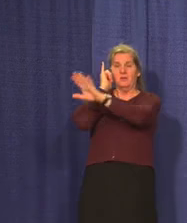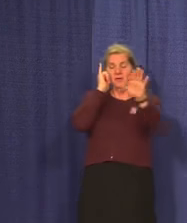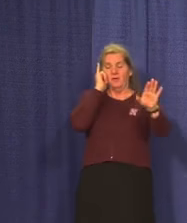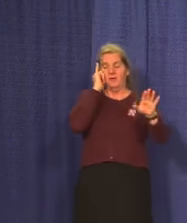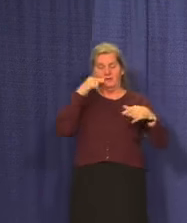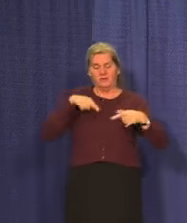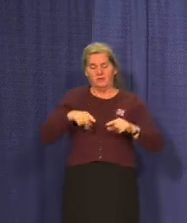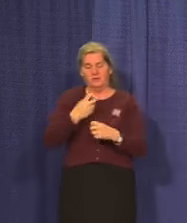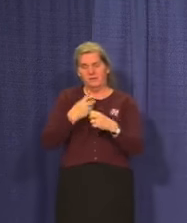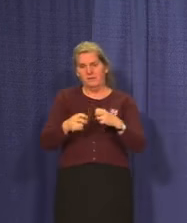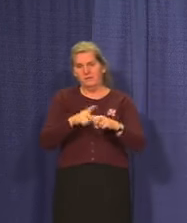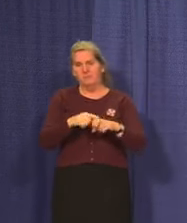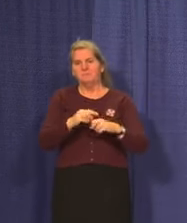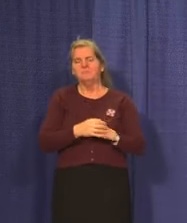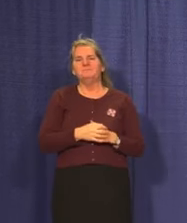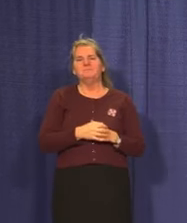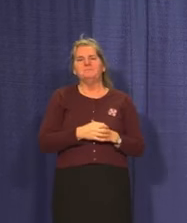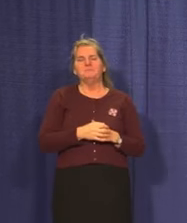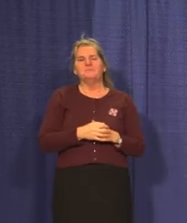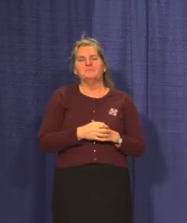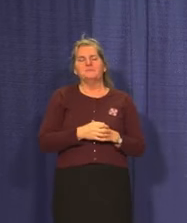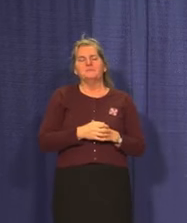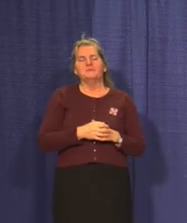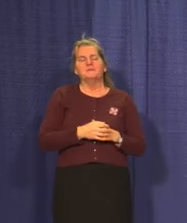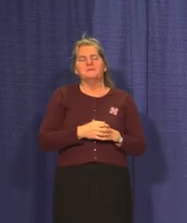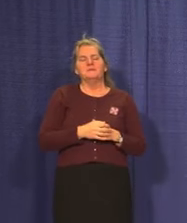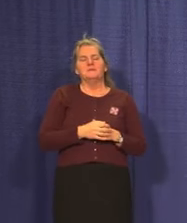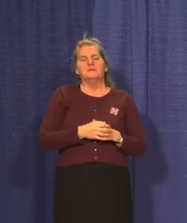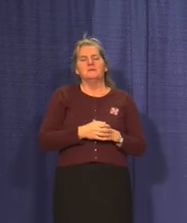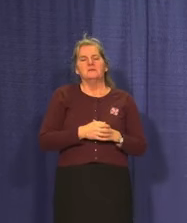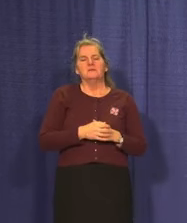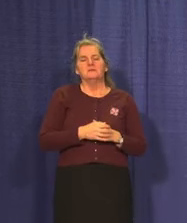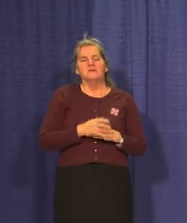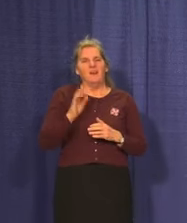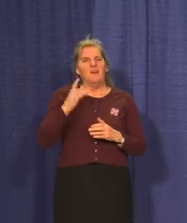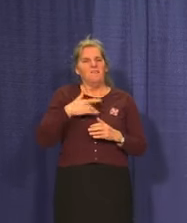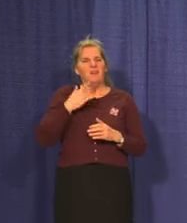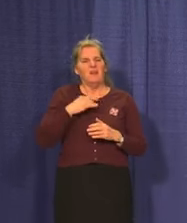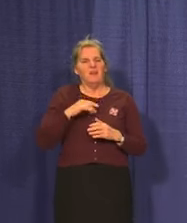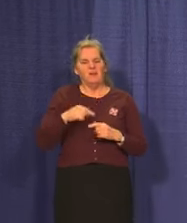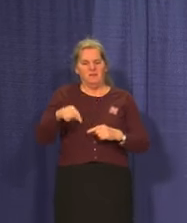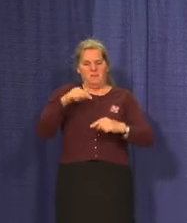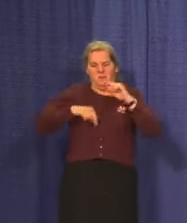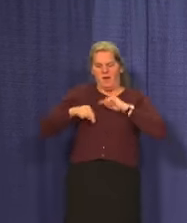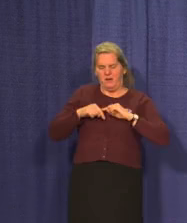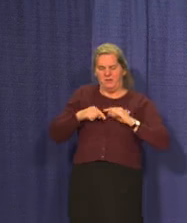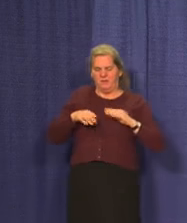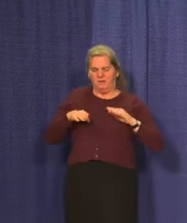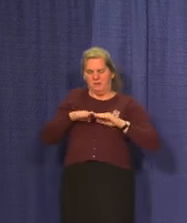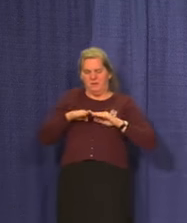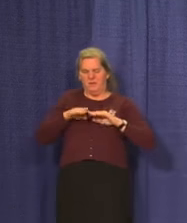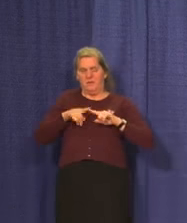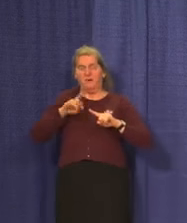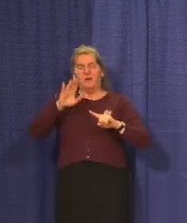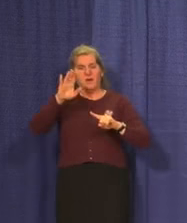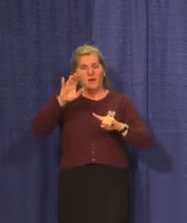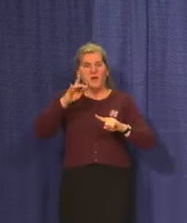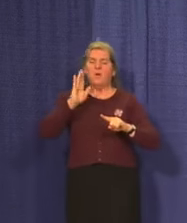DIFFICULT PHASE. IT DOES FEEL A BIT LIKE GOING BACKWARDS, BUT IN OTHER WAYS, THIS WILL GIVE US MORE SECURITY